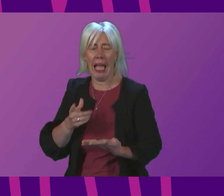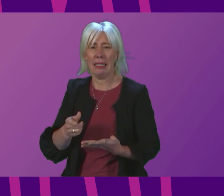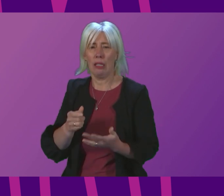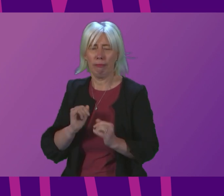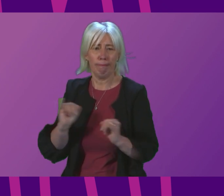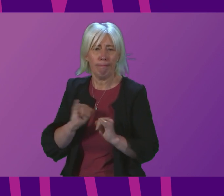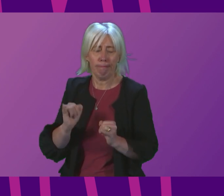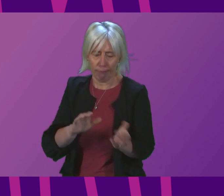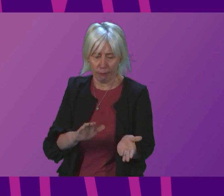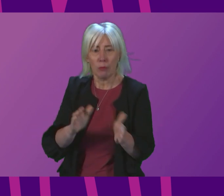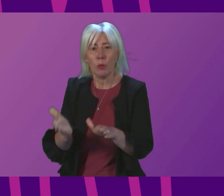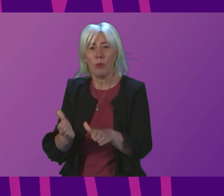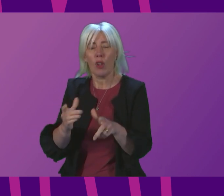tragic passing of David Hill.